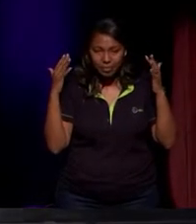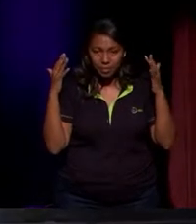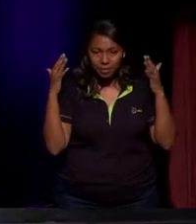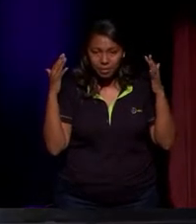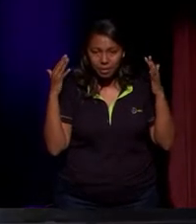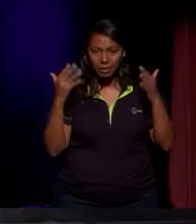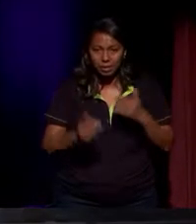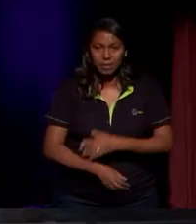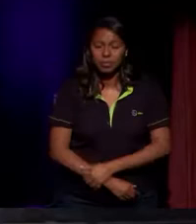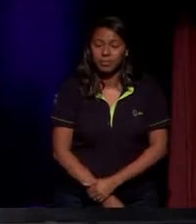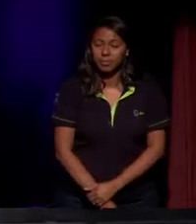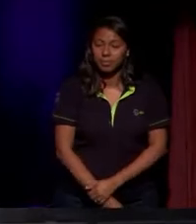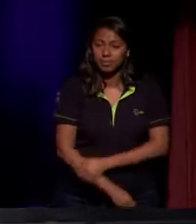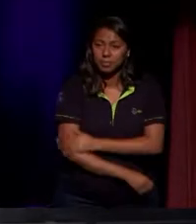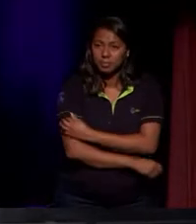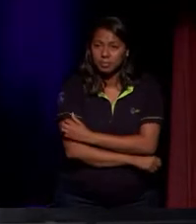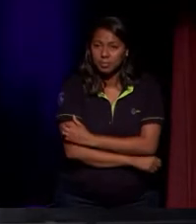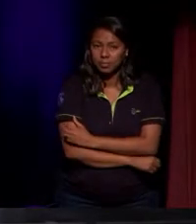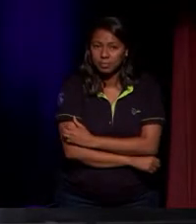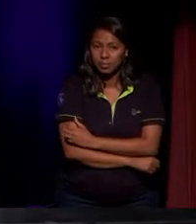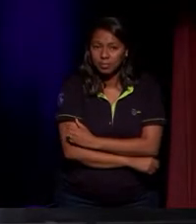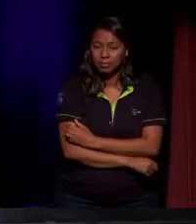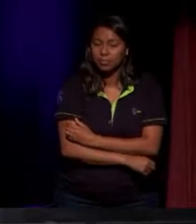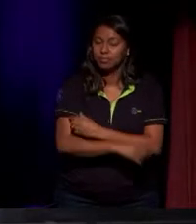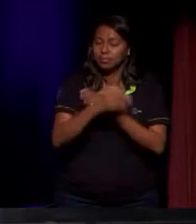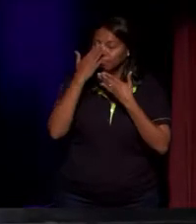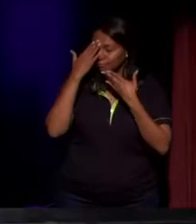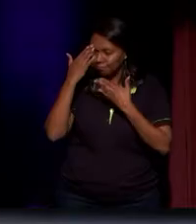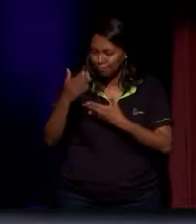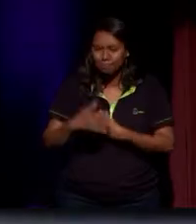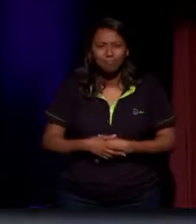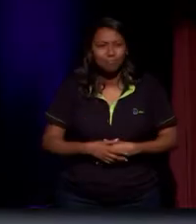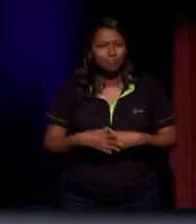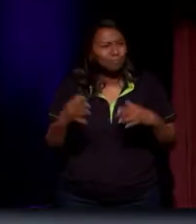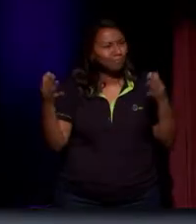Thank you, Isabel. Perfect, there's a minute left.